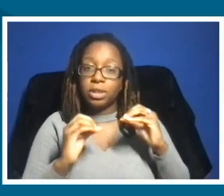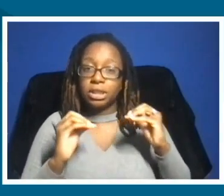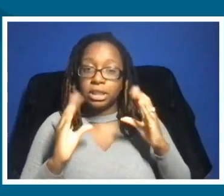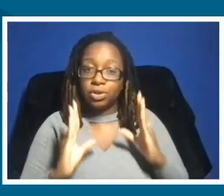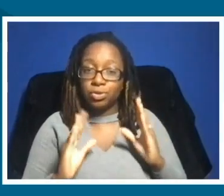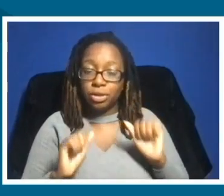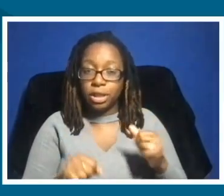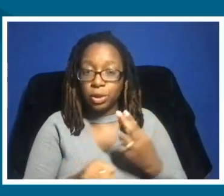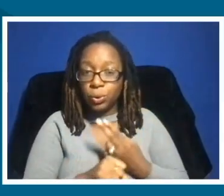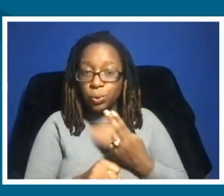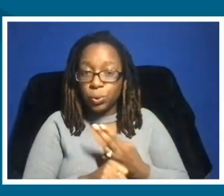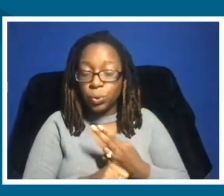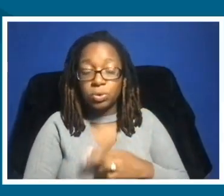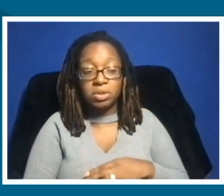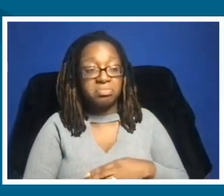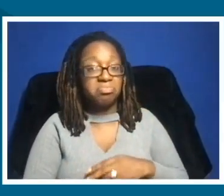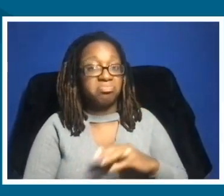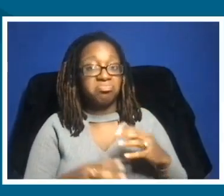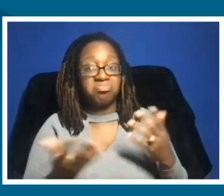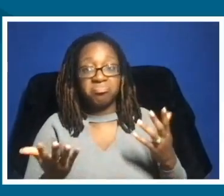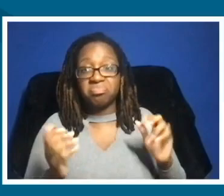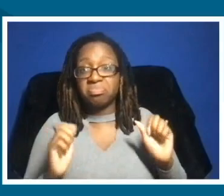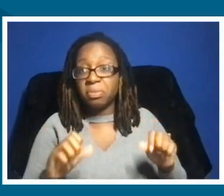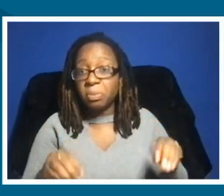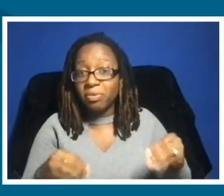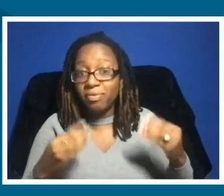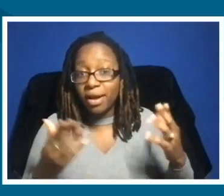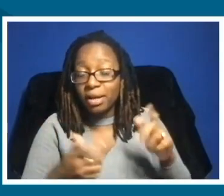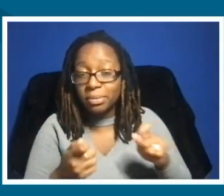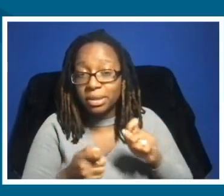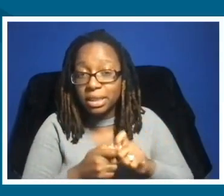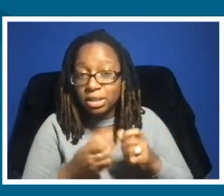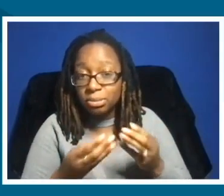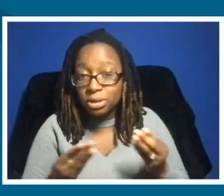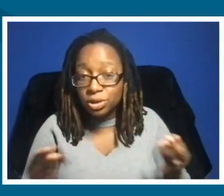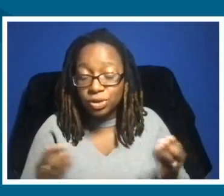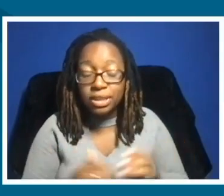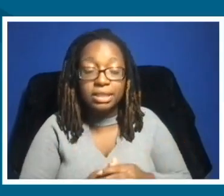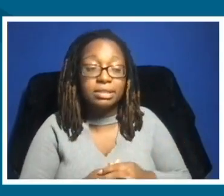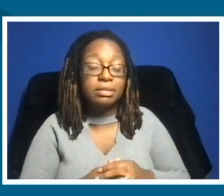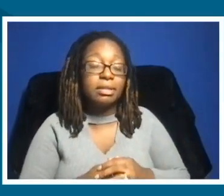providing you know these materials or collecting